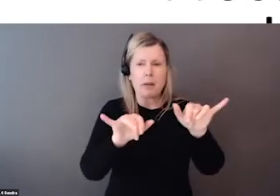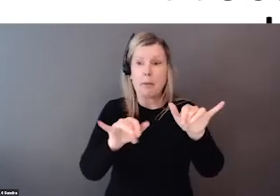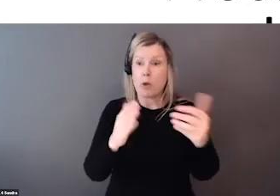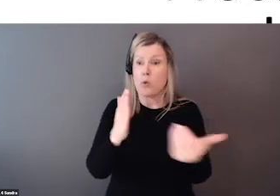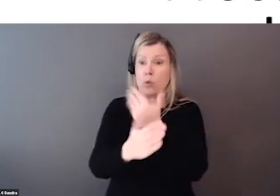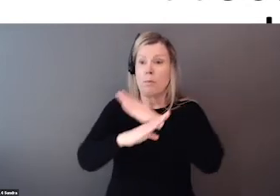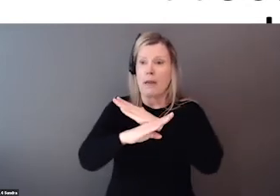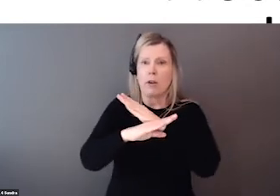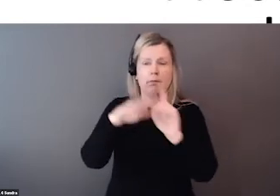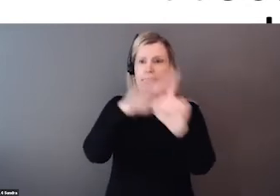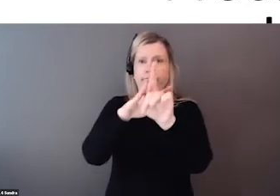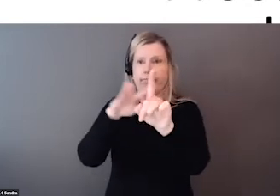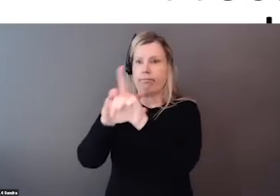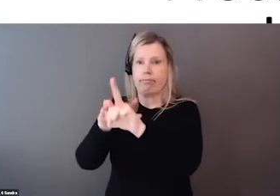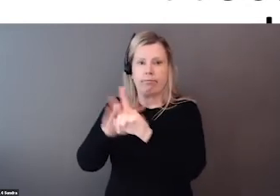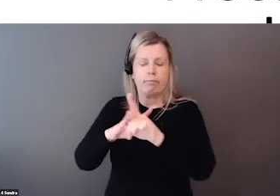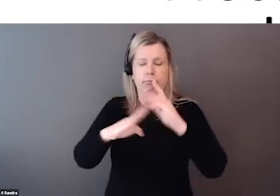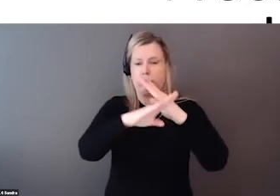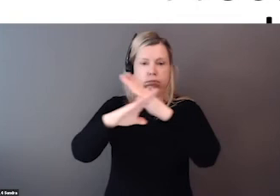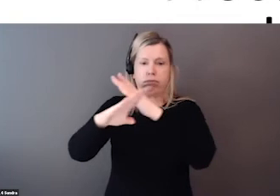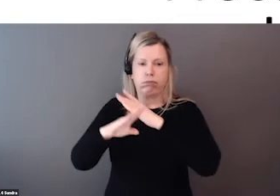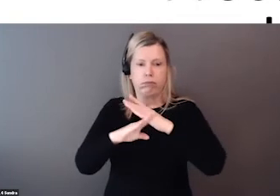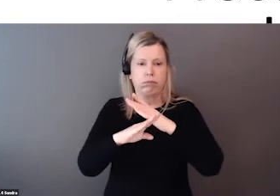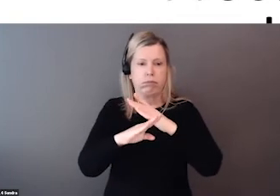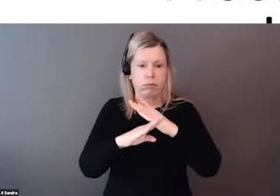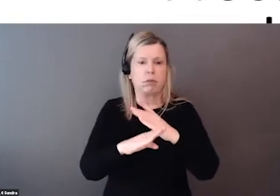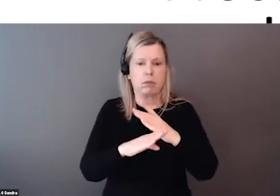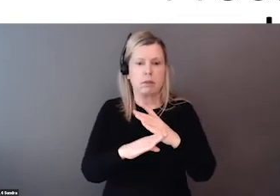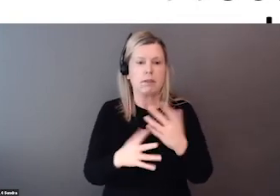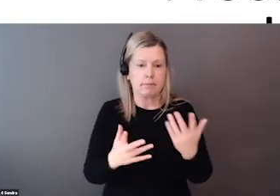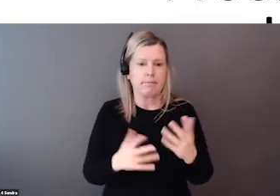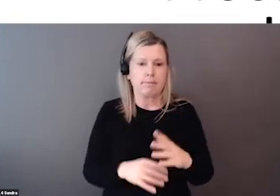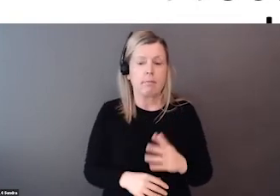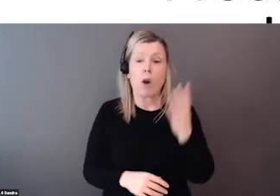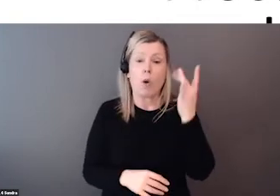This is especially true in the workplace as our regulations have focused on public facing